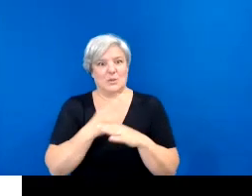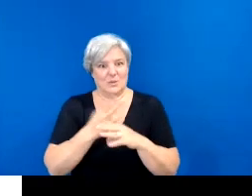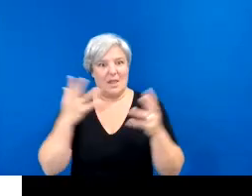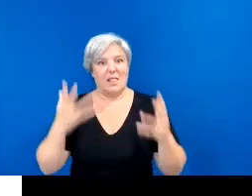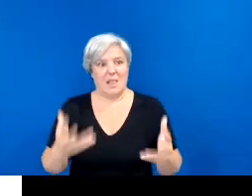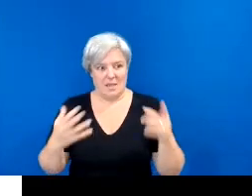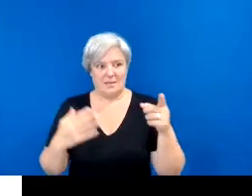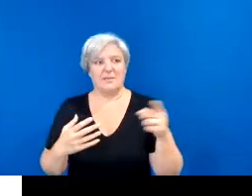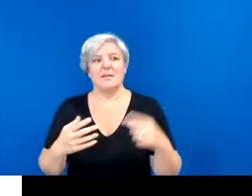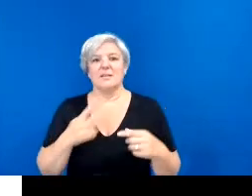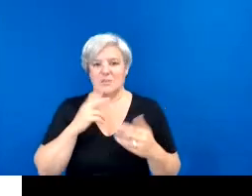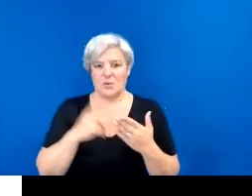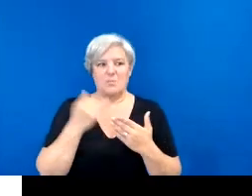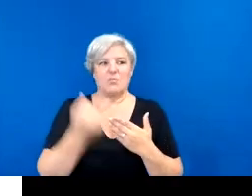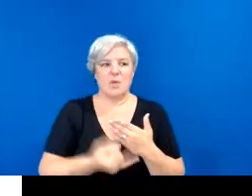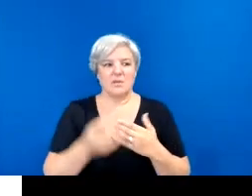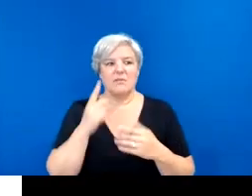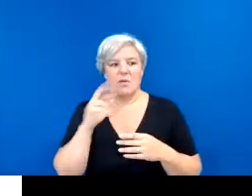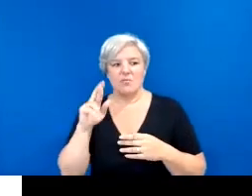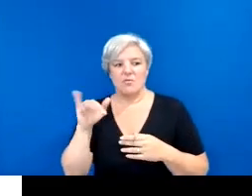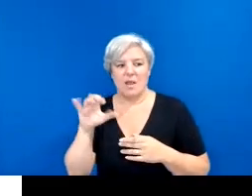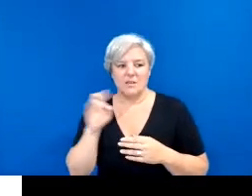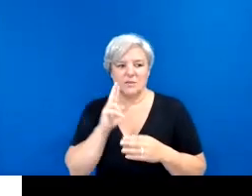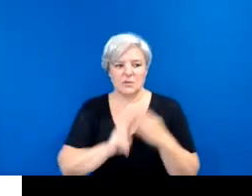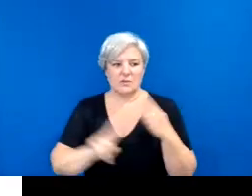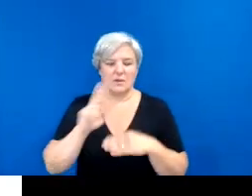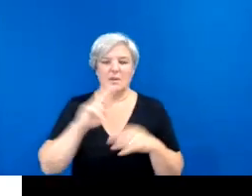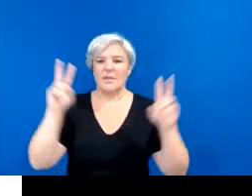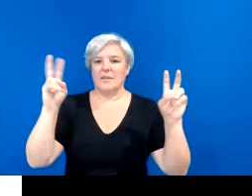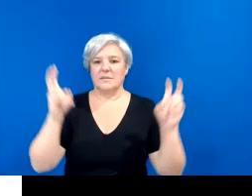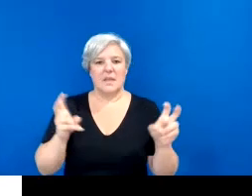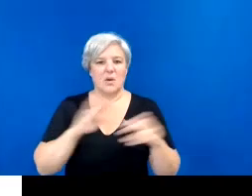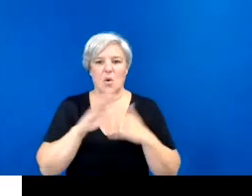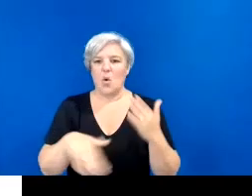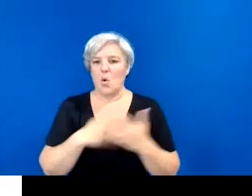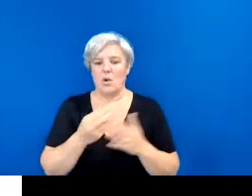So it's a project of Rice Univestiy. The titles are all peer reviewed by educators and they look